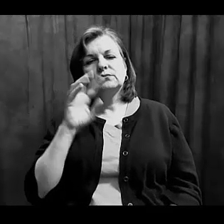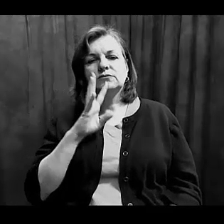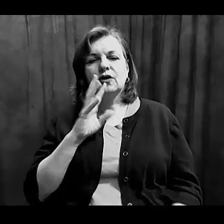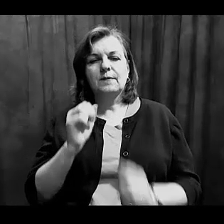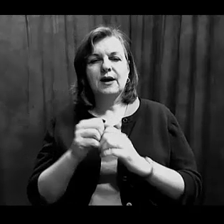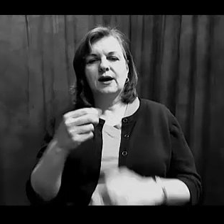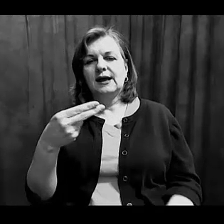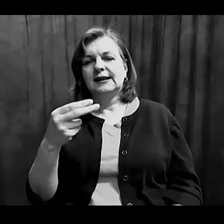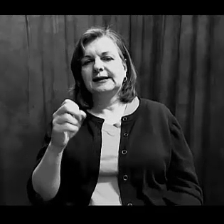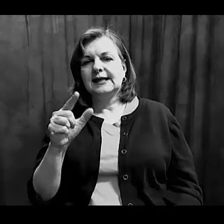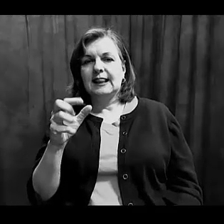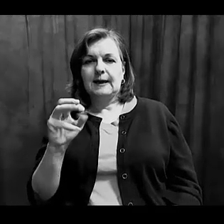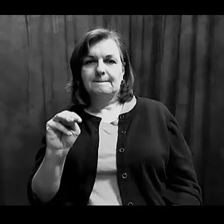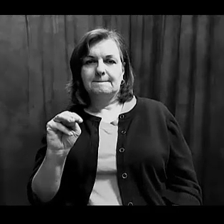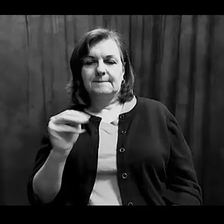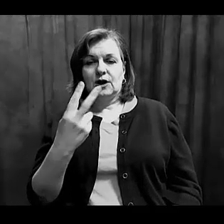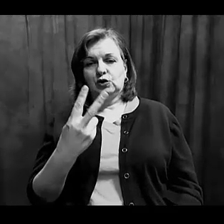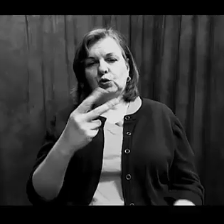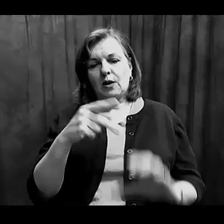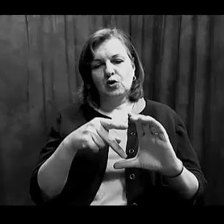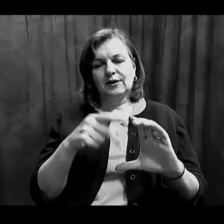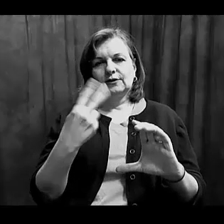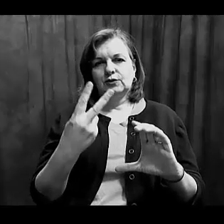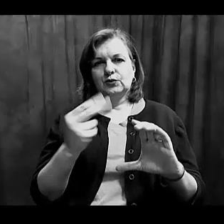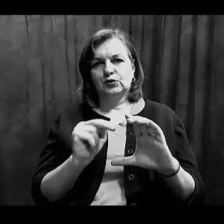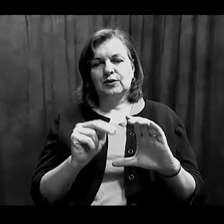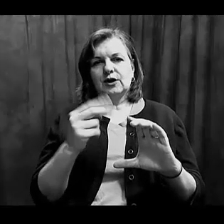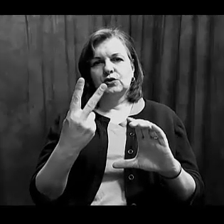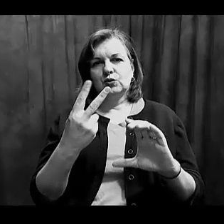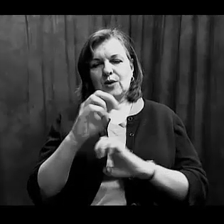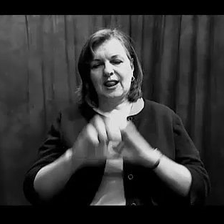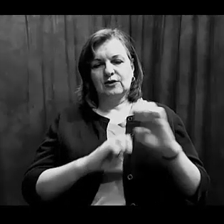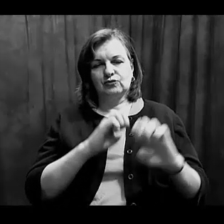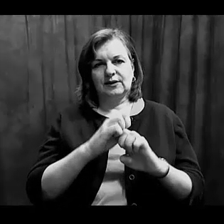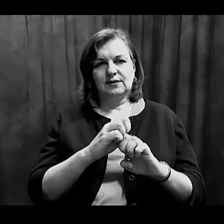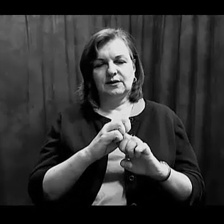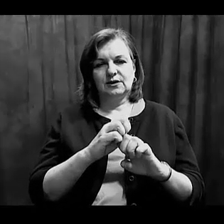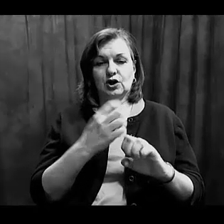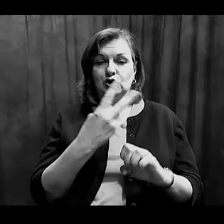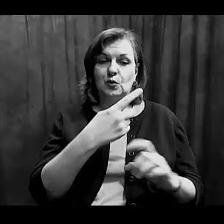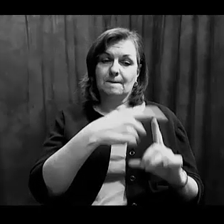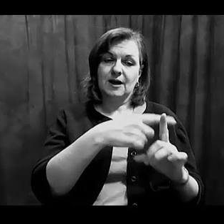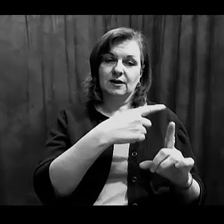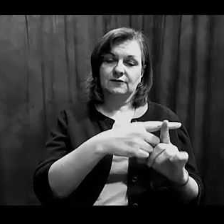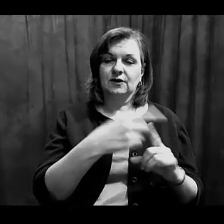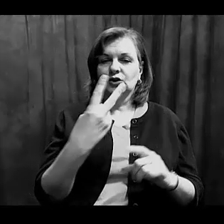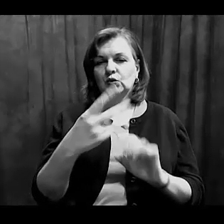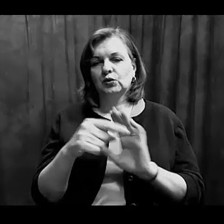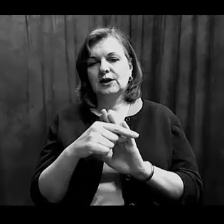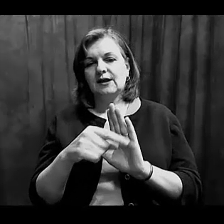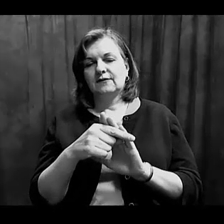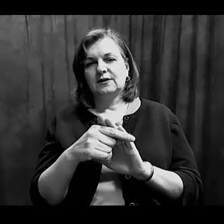so we take something like helium 2 protons 2 neutrons 2 electrons -- 2 positives